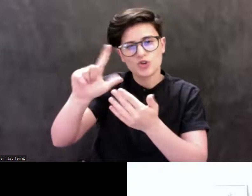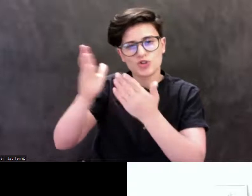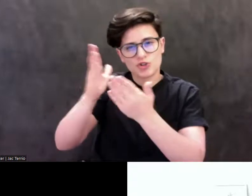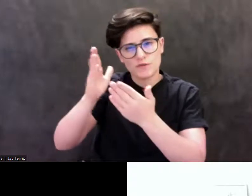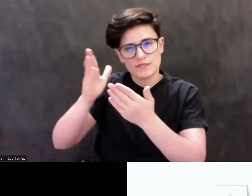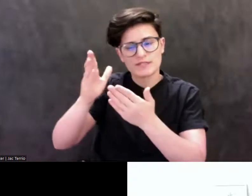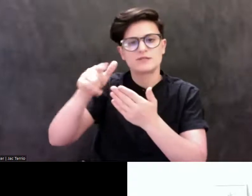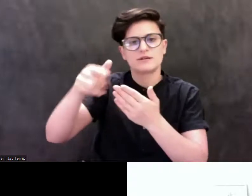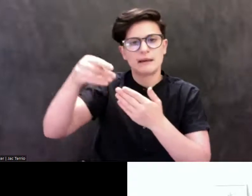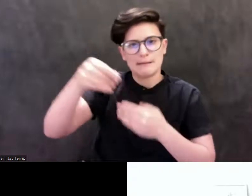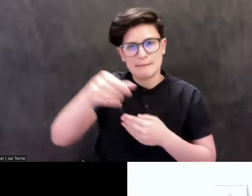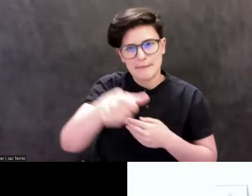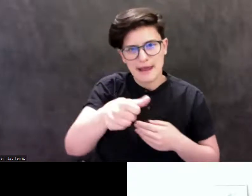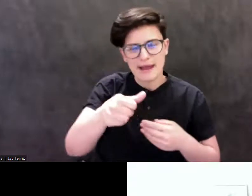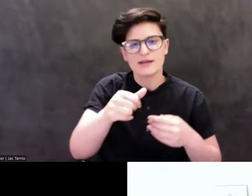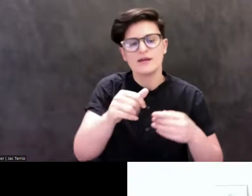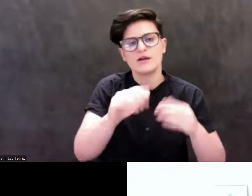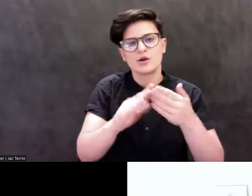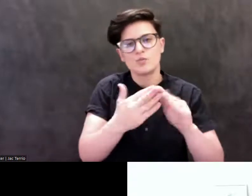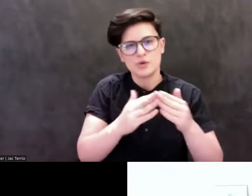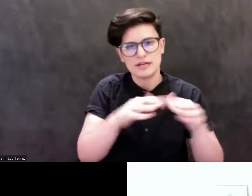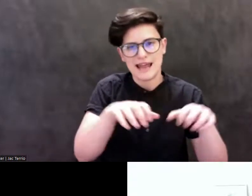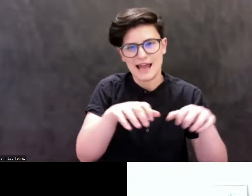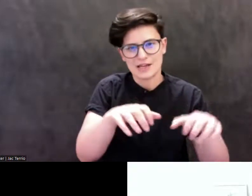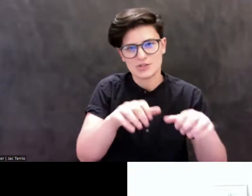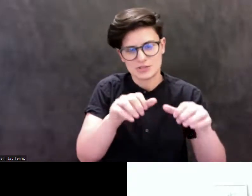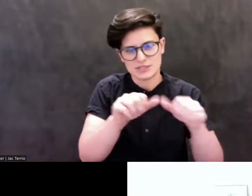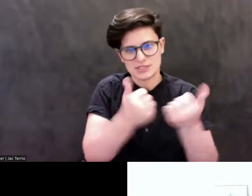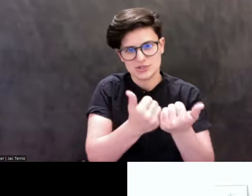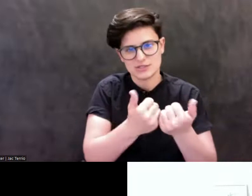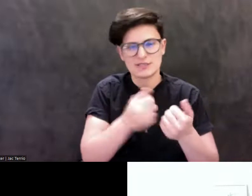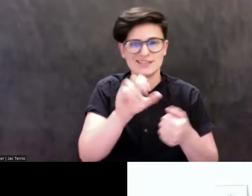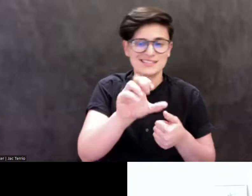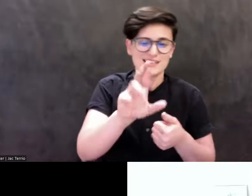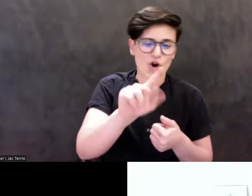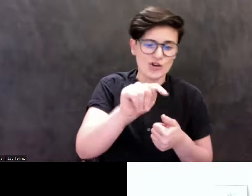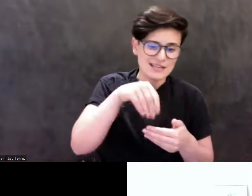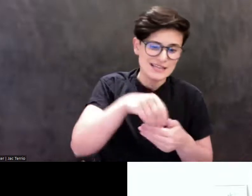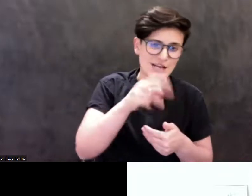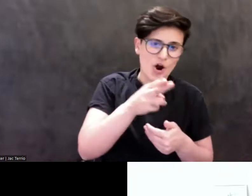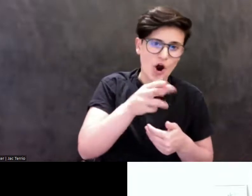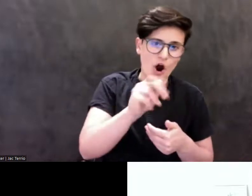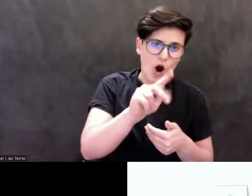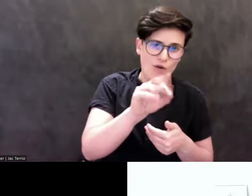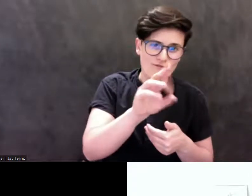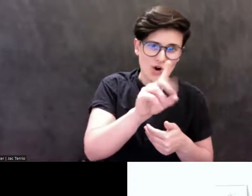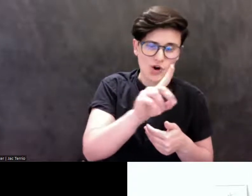The larger community agencies are CRT in Hartford. Now in water Berry.